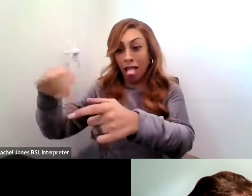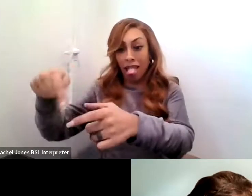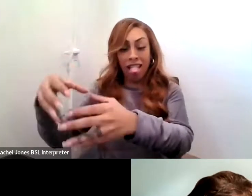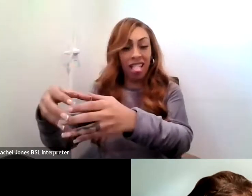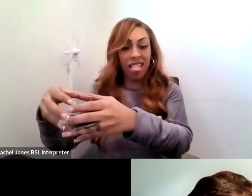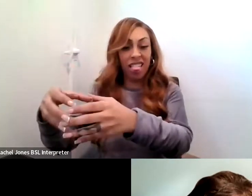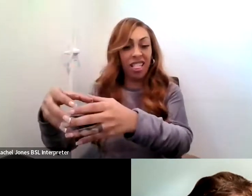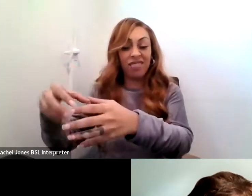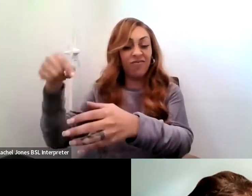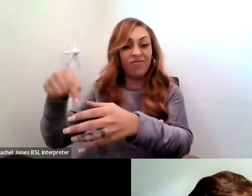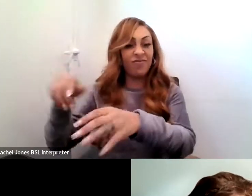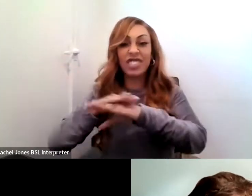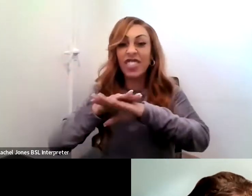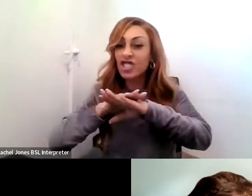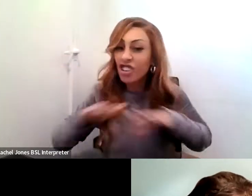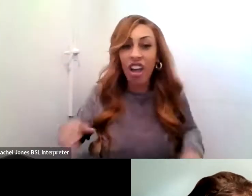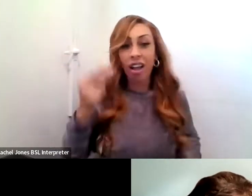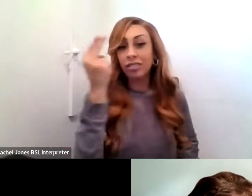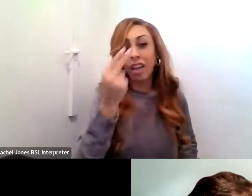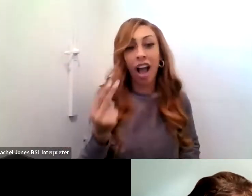is not artistic work with equity at its heart,